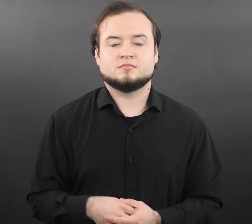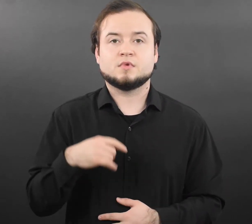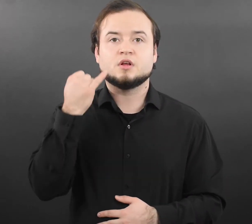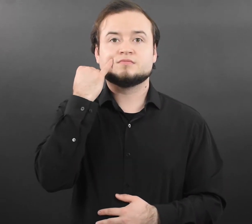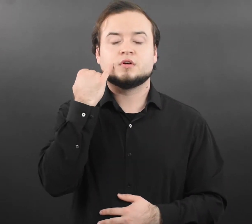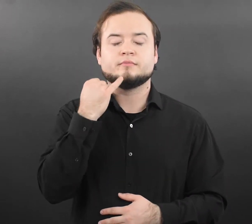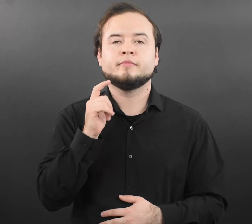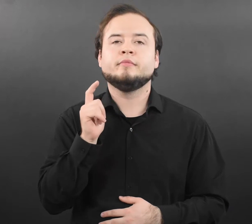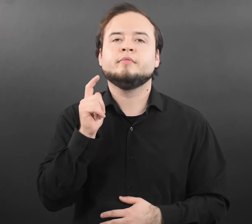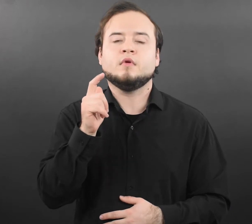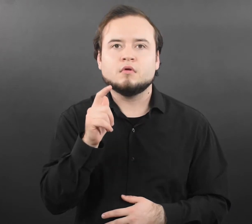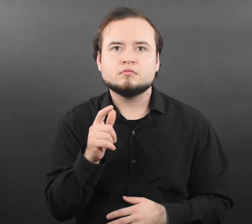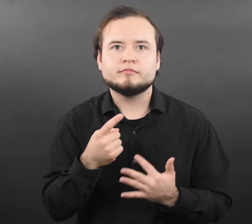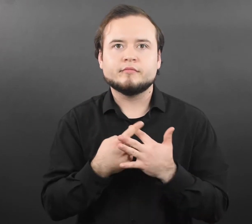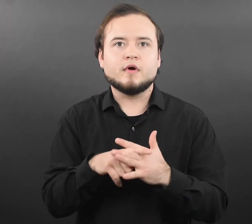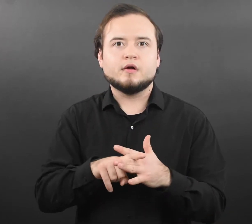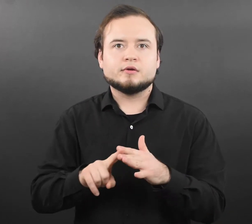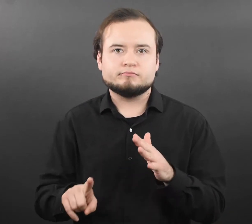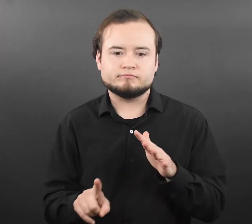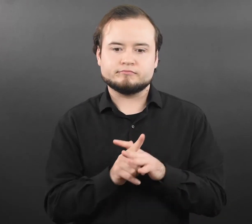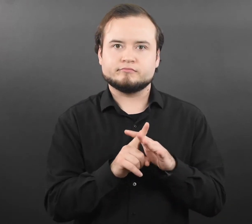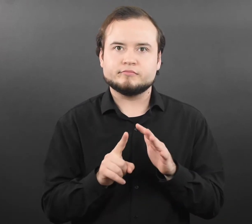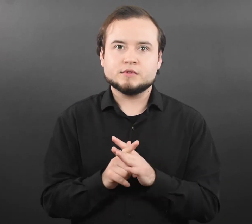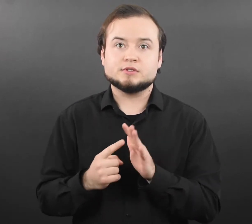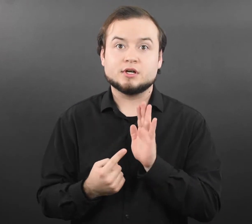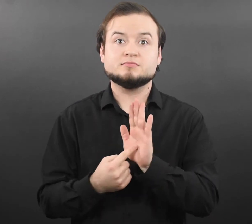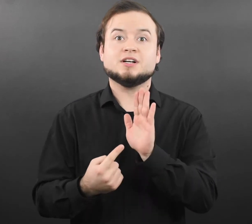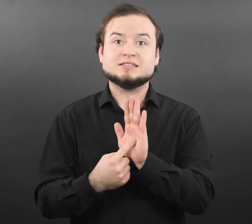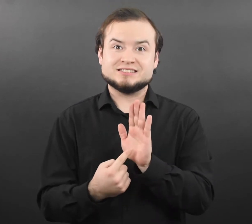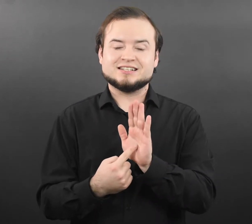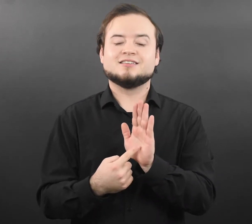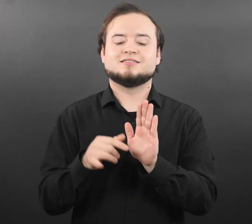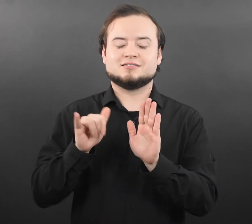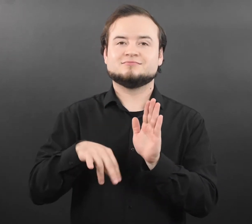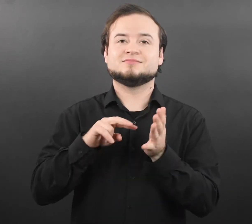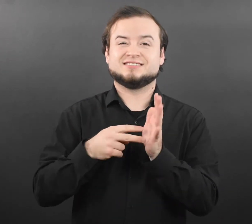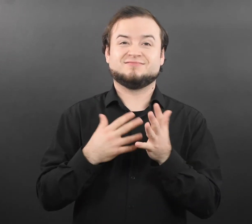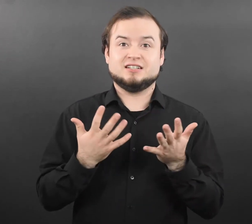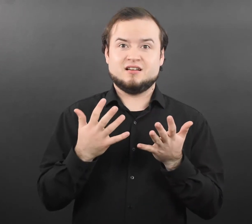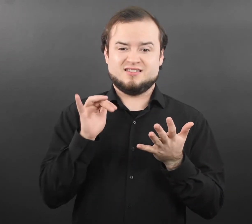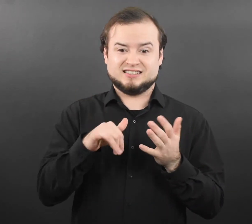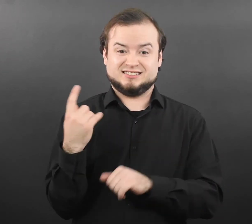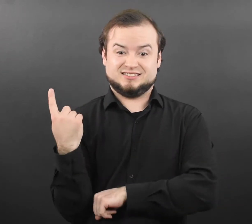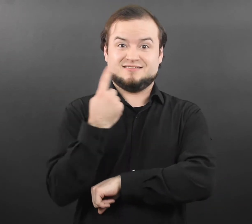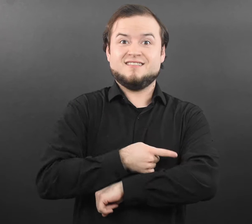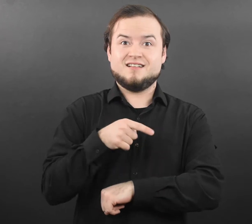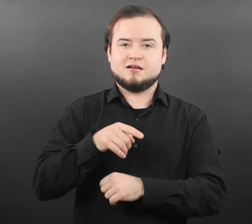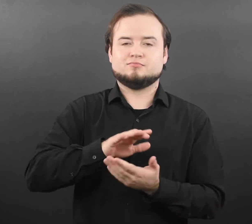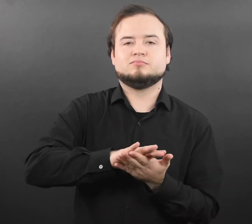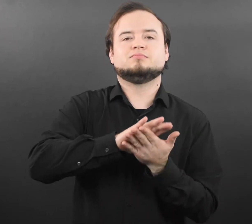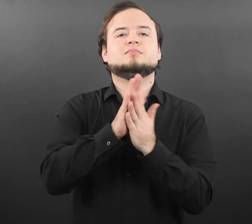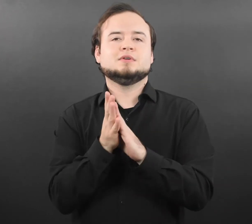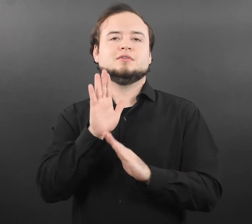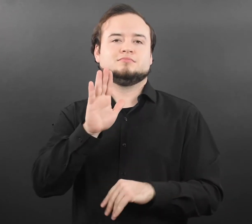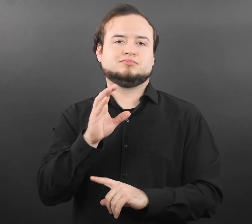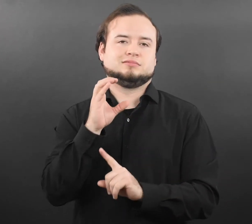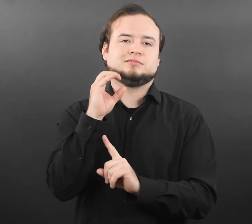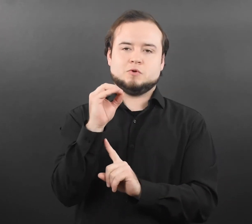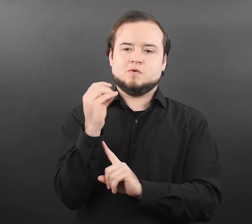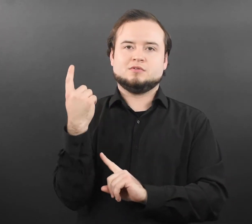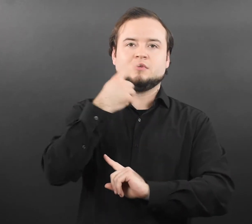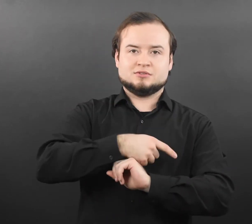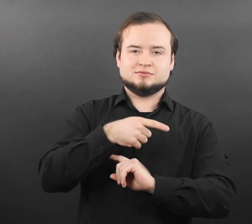If you develop symptoms, you must count your first day with symptoms as your new day zero.